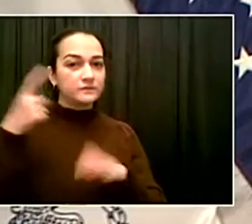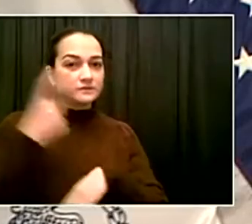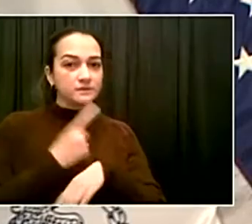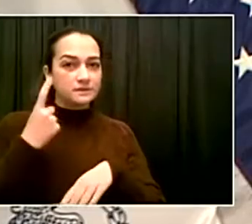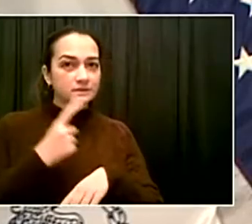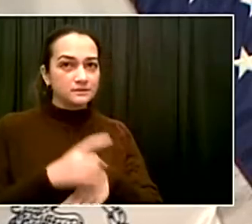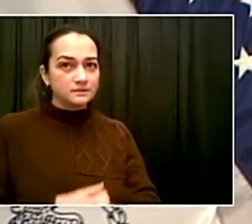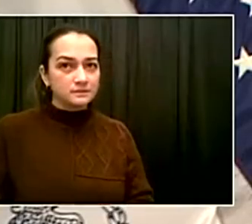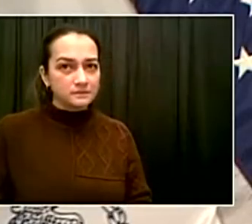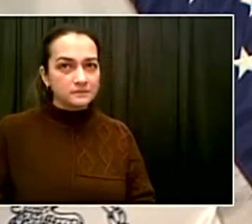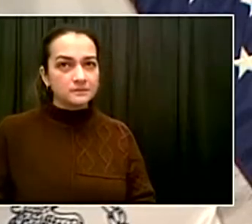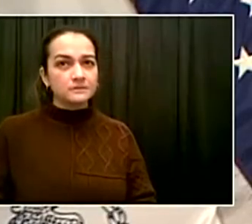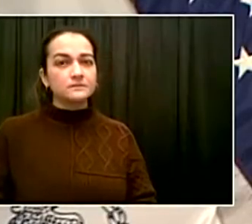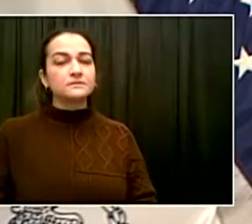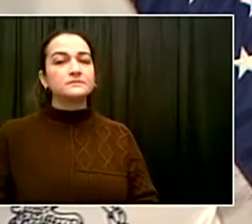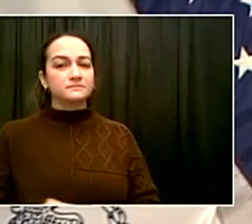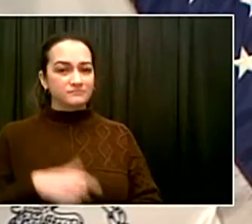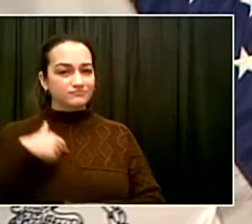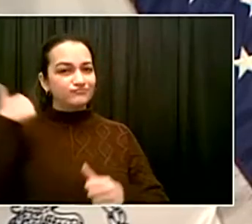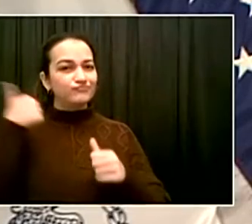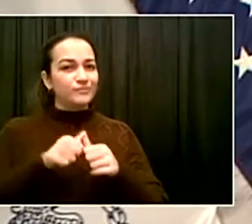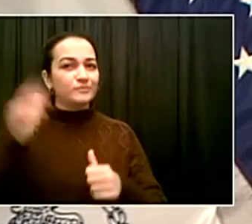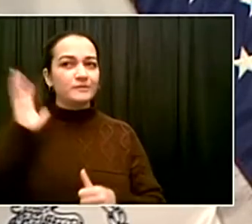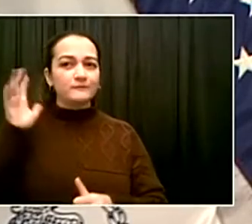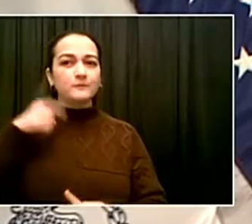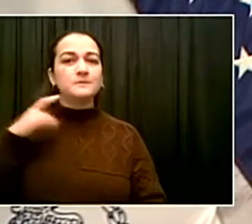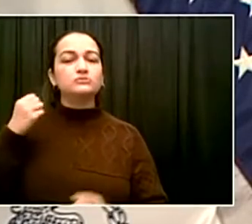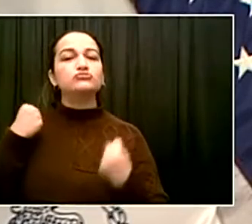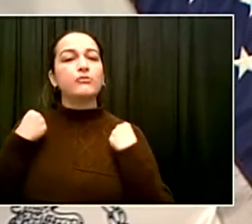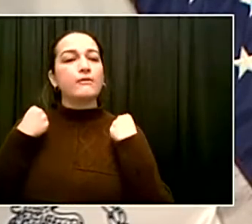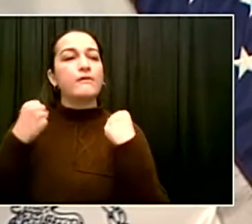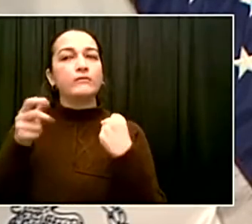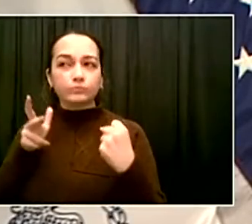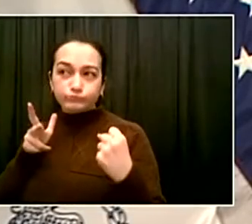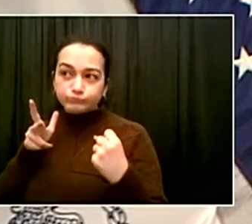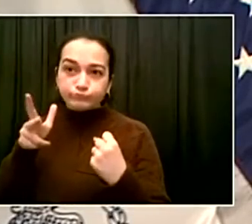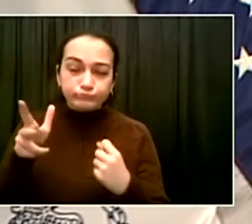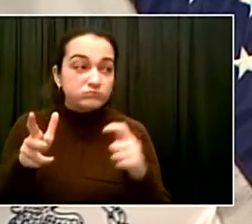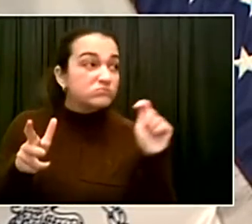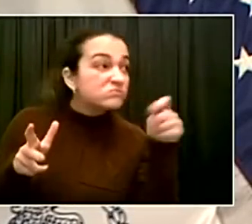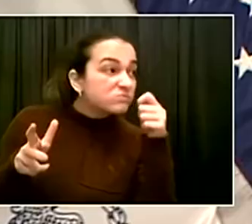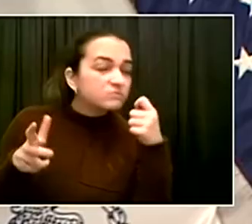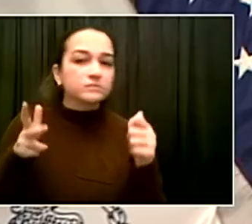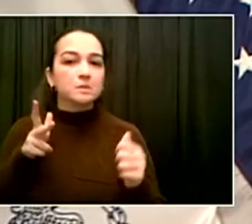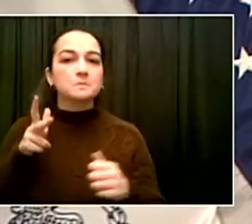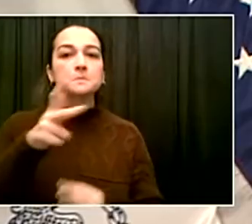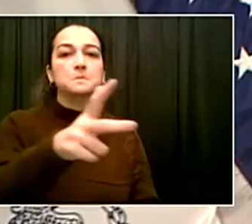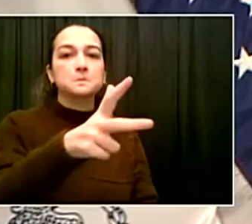THROUGH CENTERS WHICH IS NICE WHEN IT IS COLD OUT. THE NATIONAL GUARD MEMBERS WERE